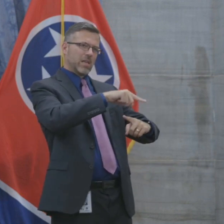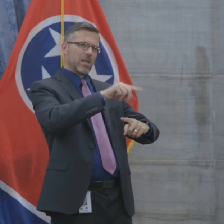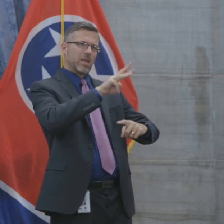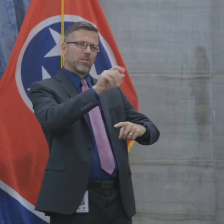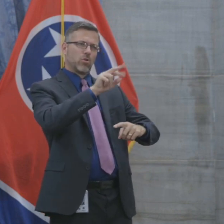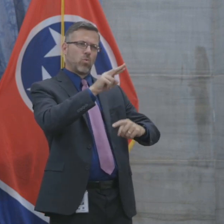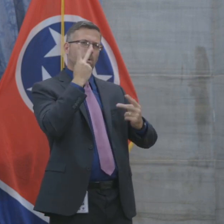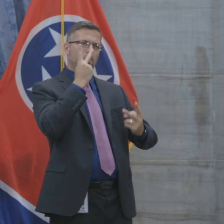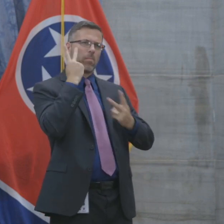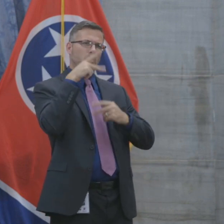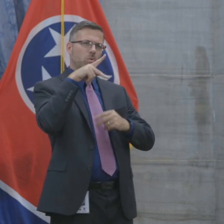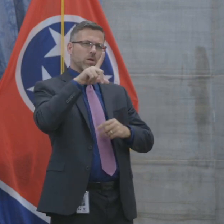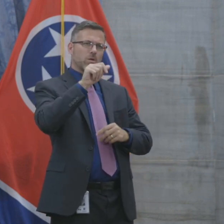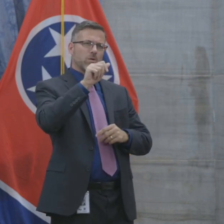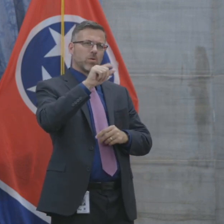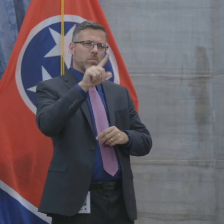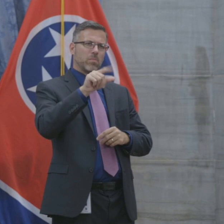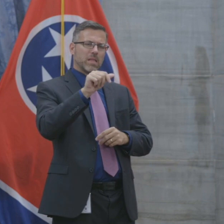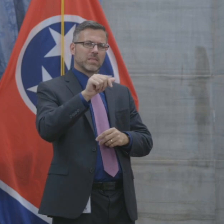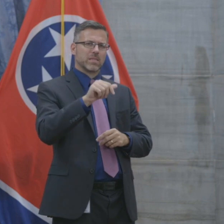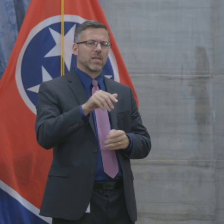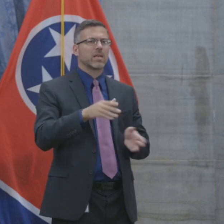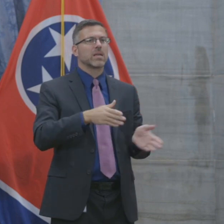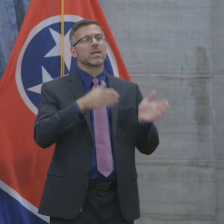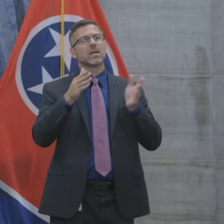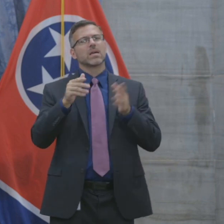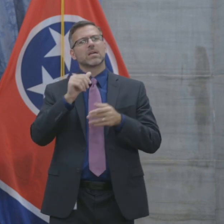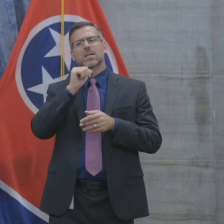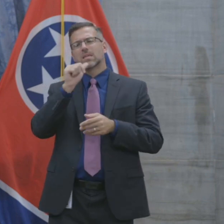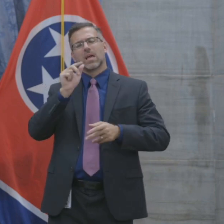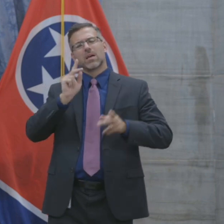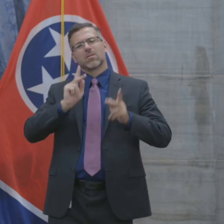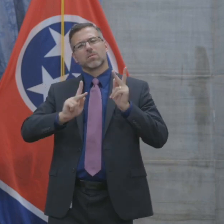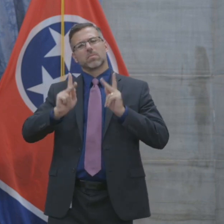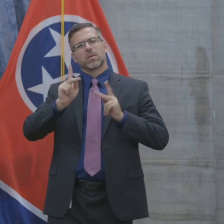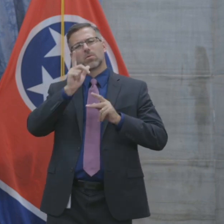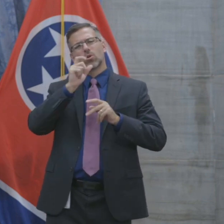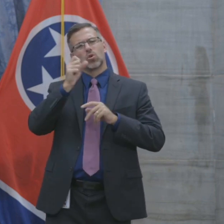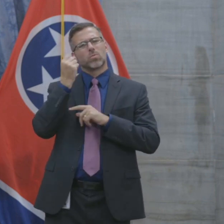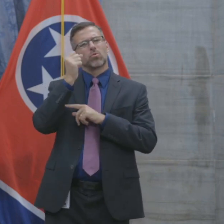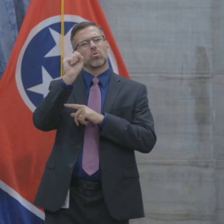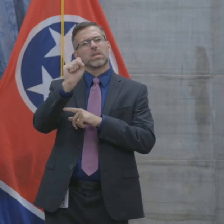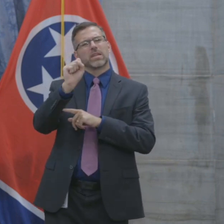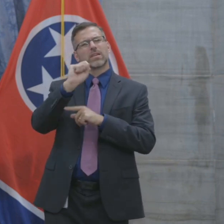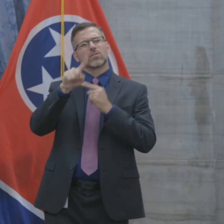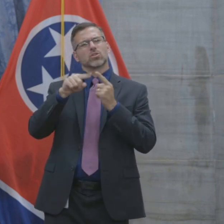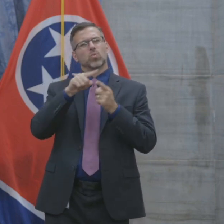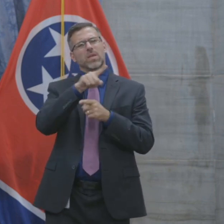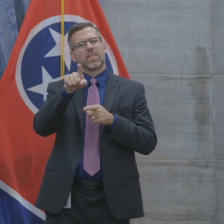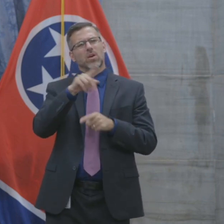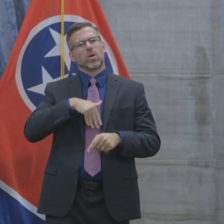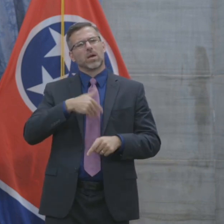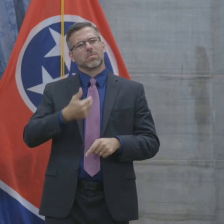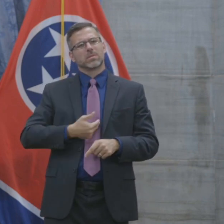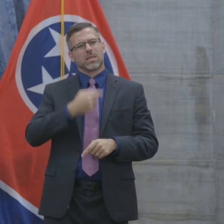about the details of that, but I think it would be appropriate at any time for the media to be at a public high school football